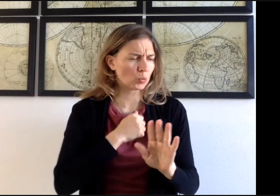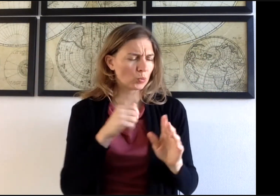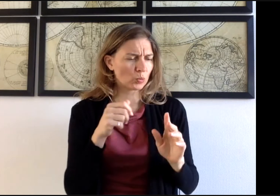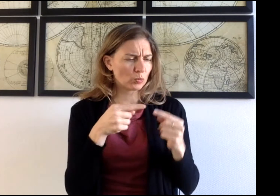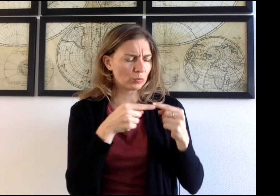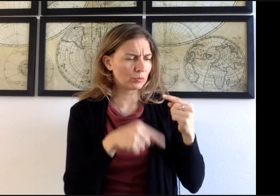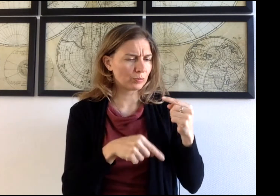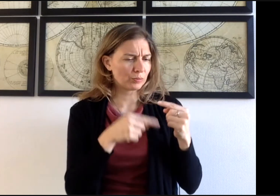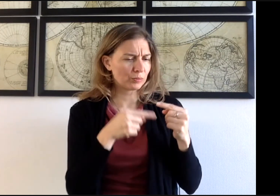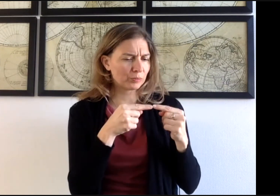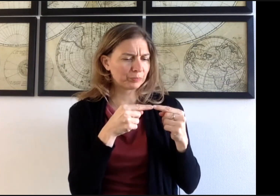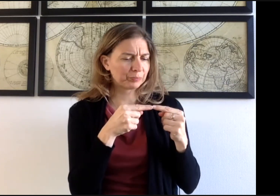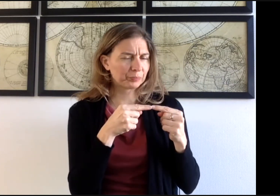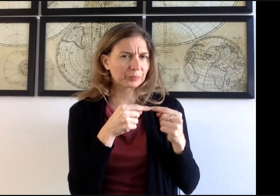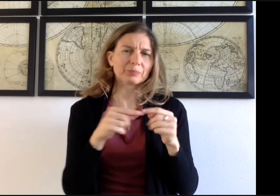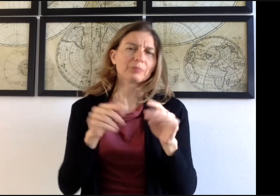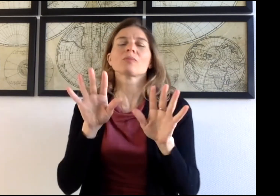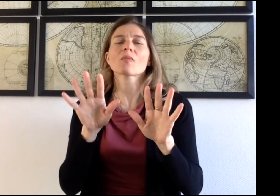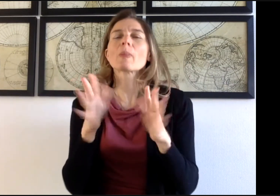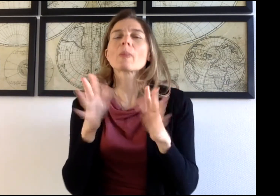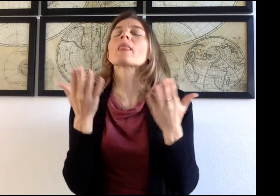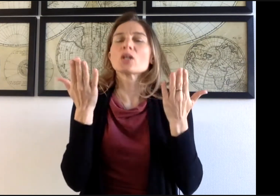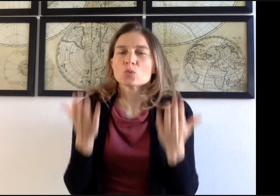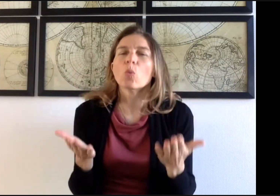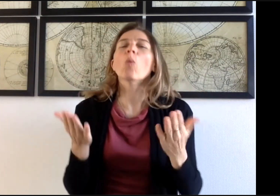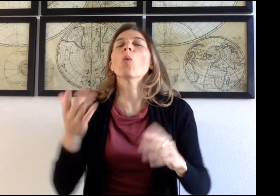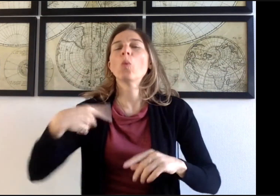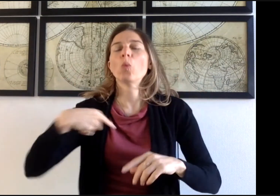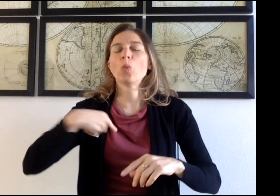I'd like to just outline the main areas of our work.